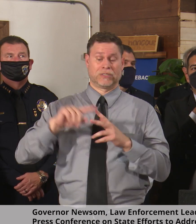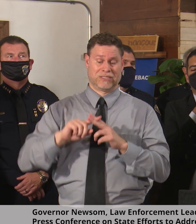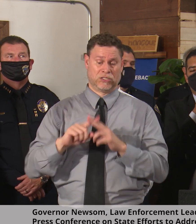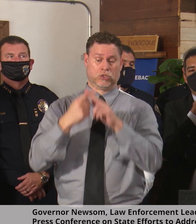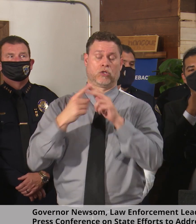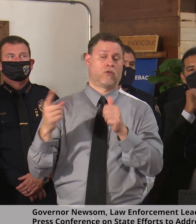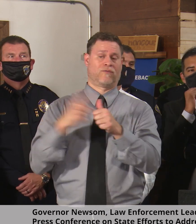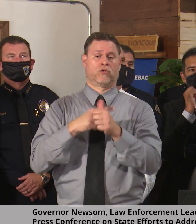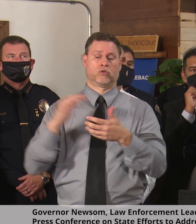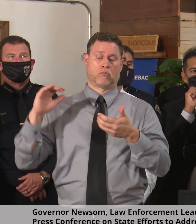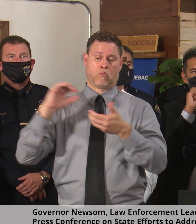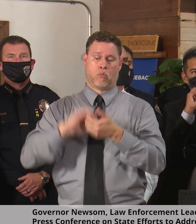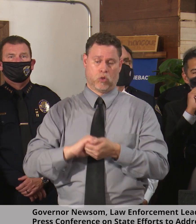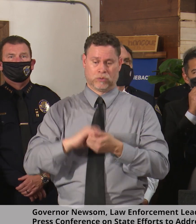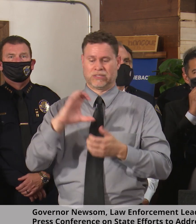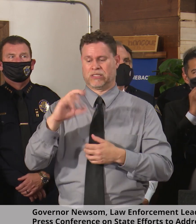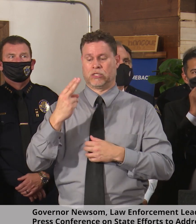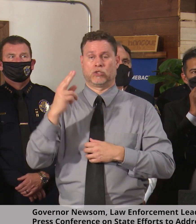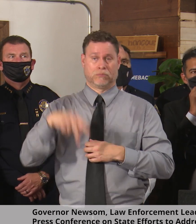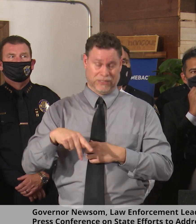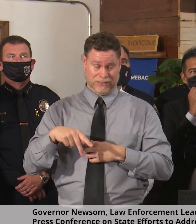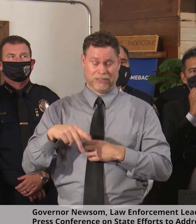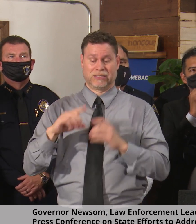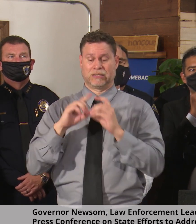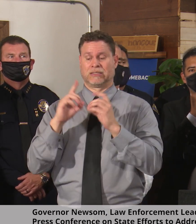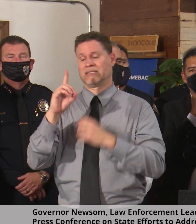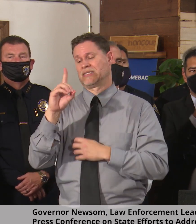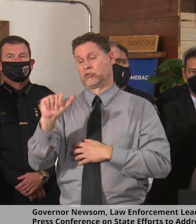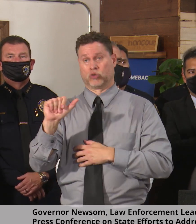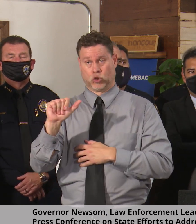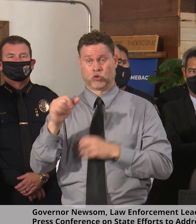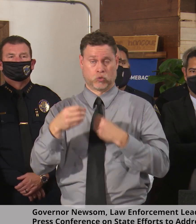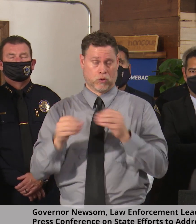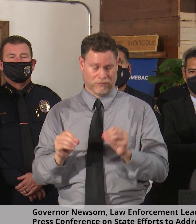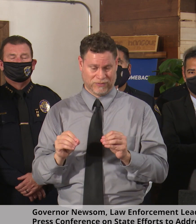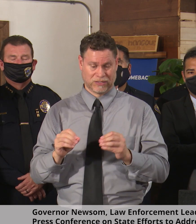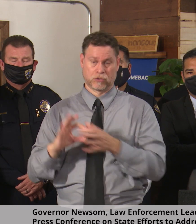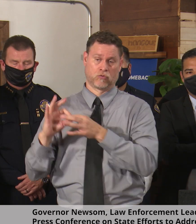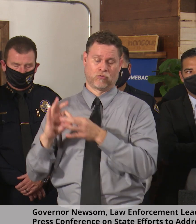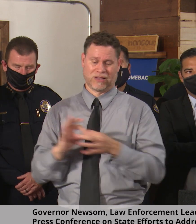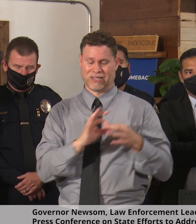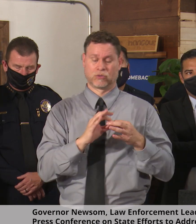first partnership with the CHP in the district attorney's office as it relates to organized